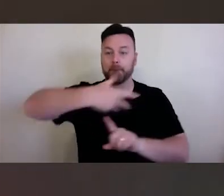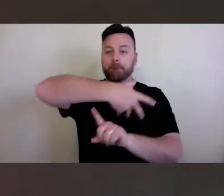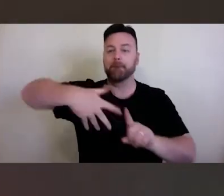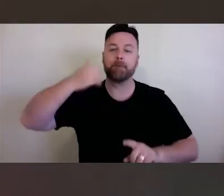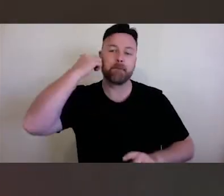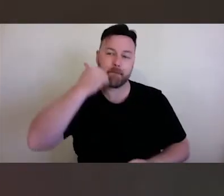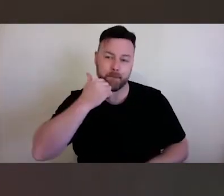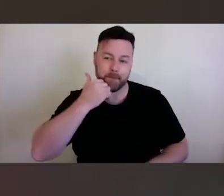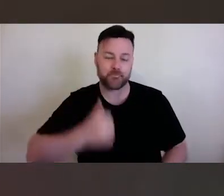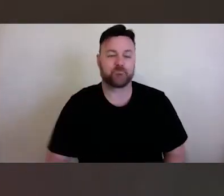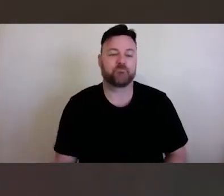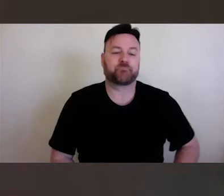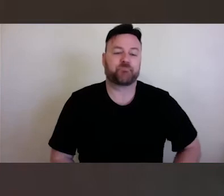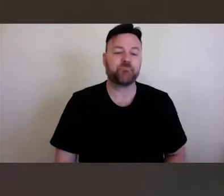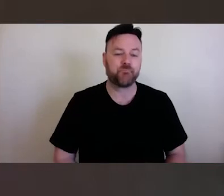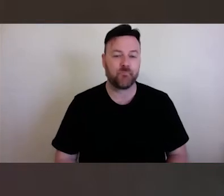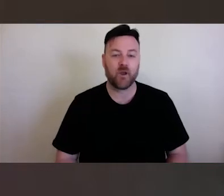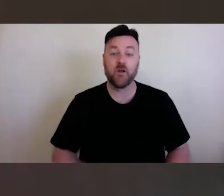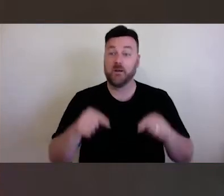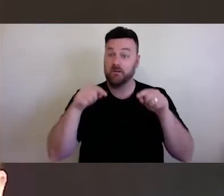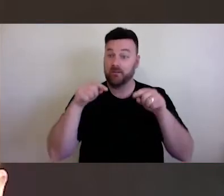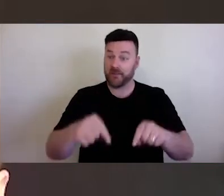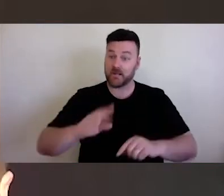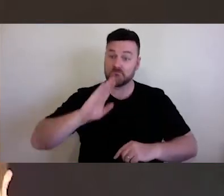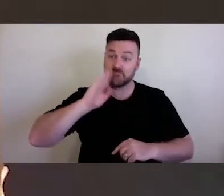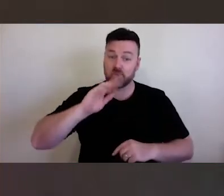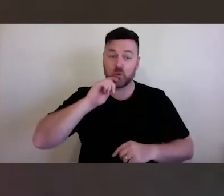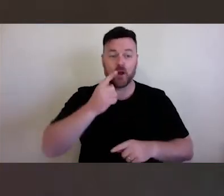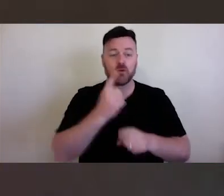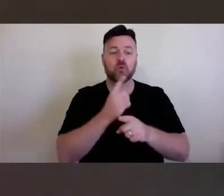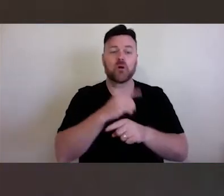Welcome to our next session focusing on digital adaptation. I look